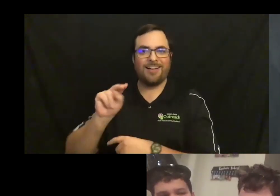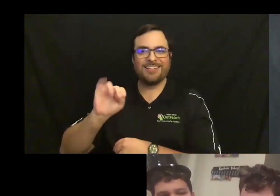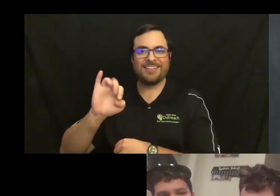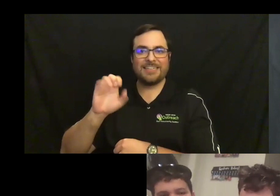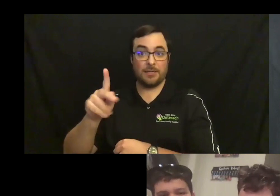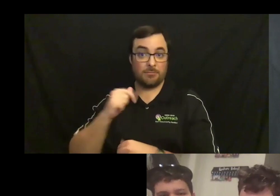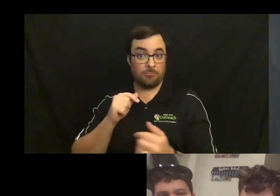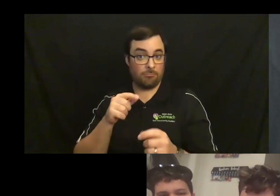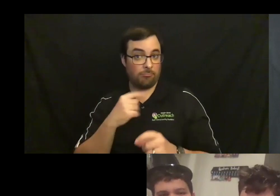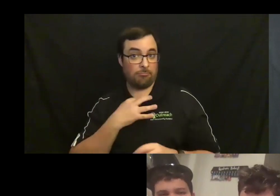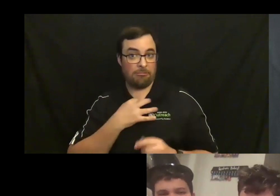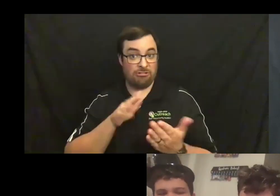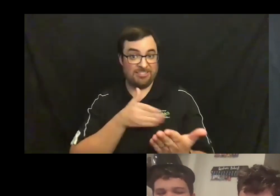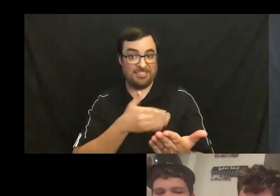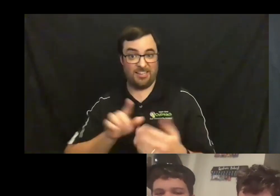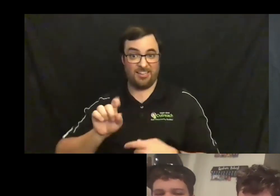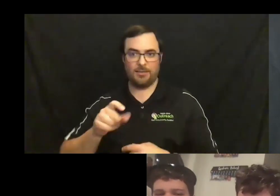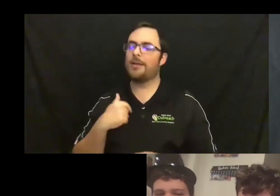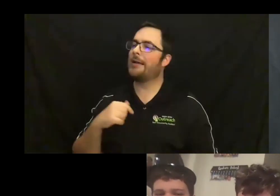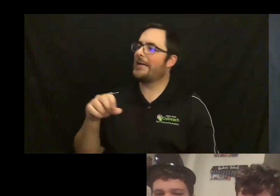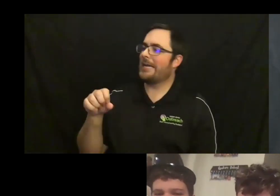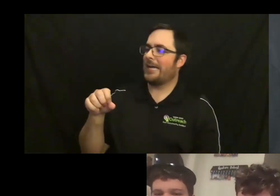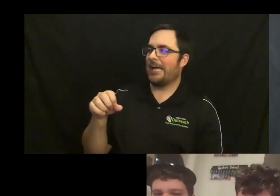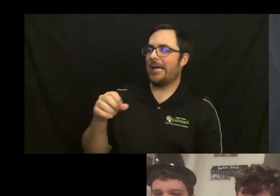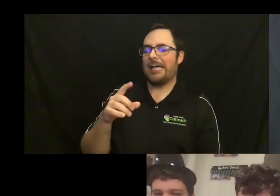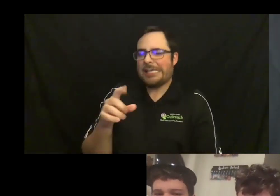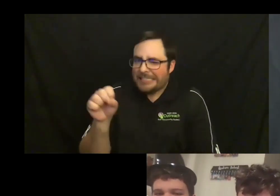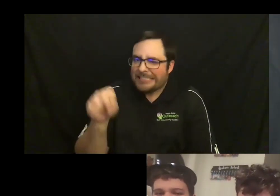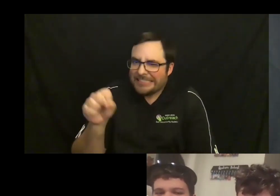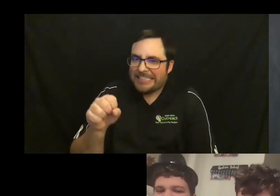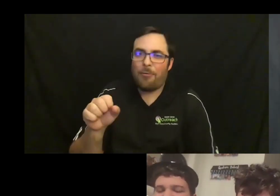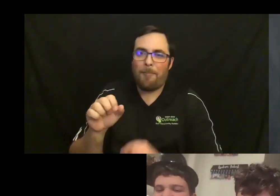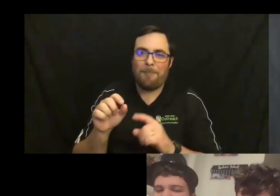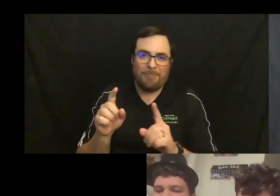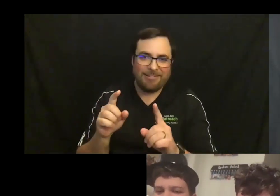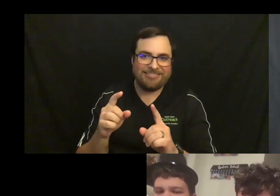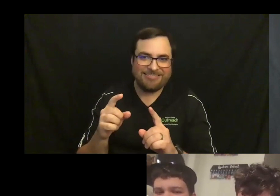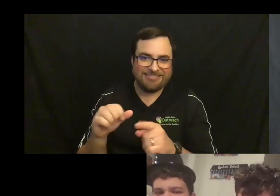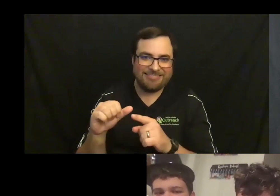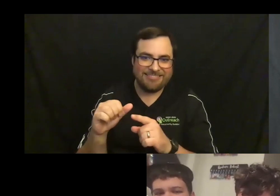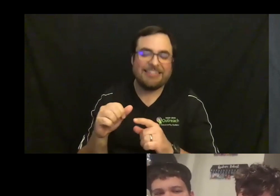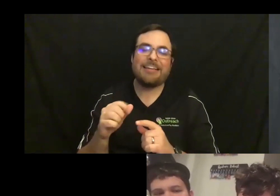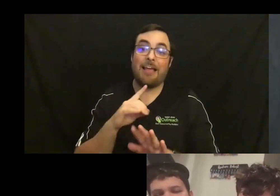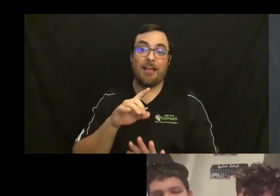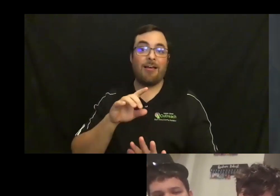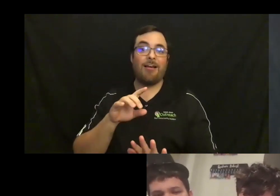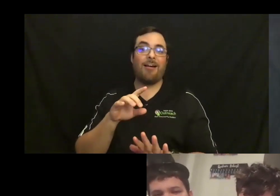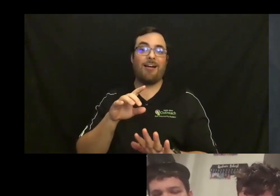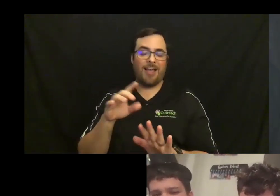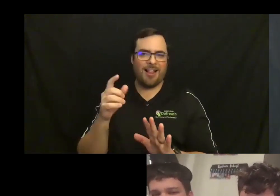Liam's mom: He does but not on command, necessarily. Right? He loves listening to Kids Bop in the